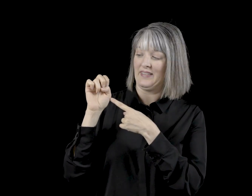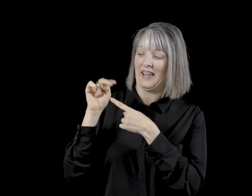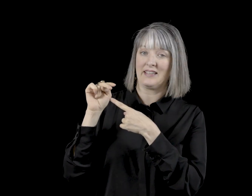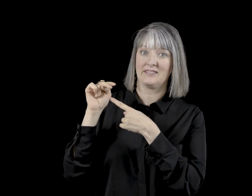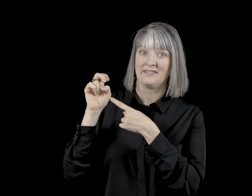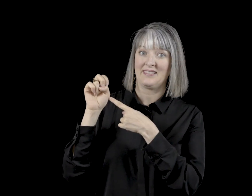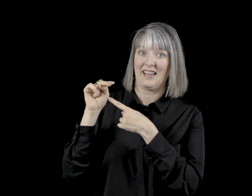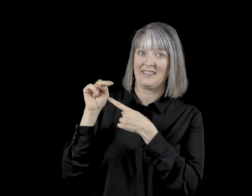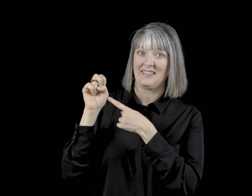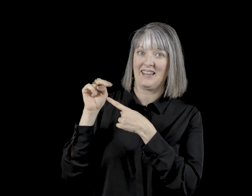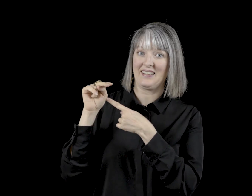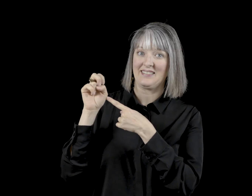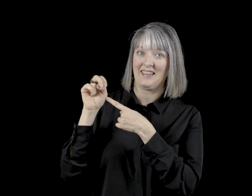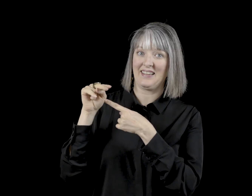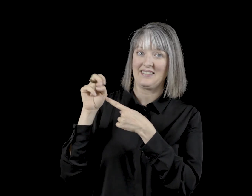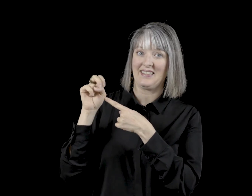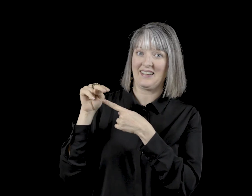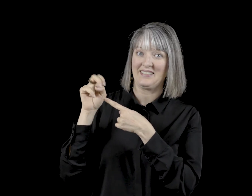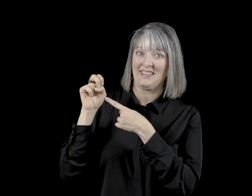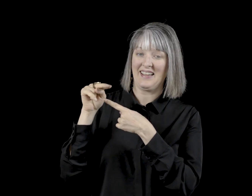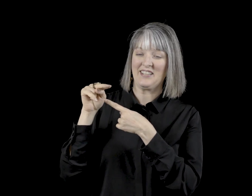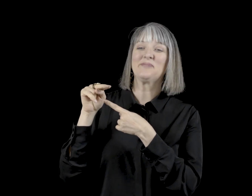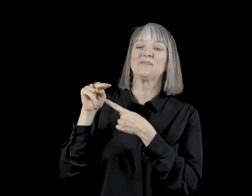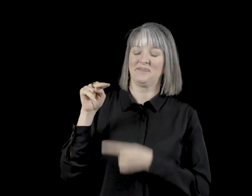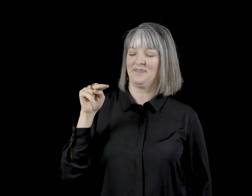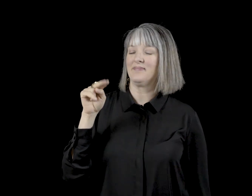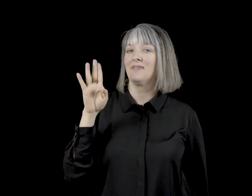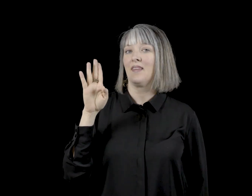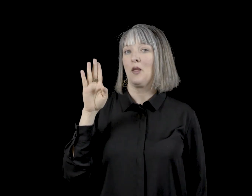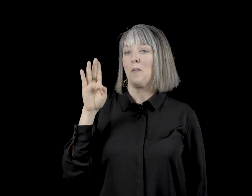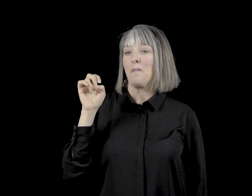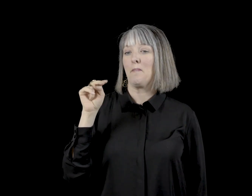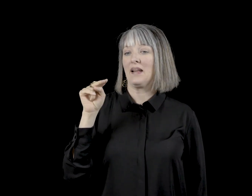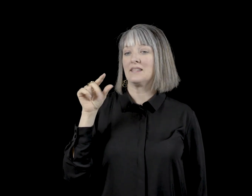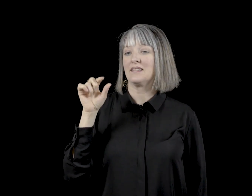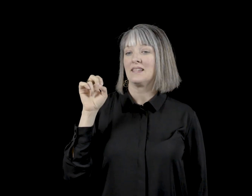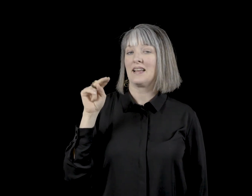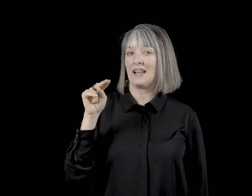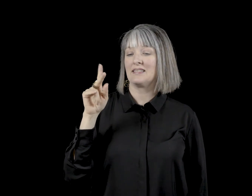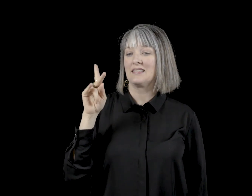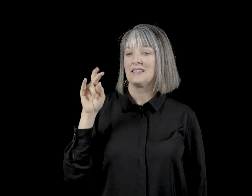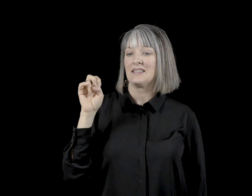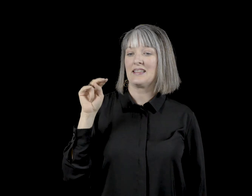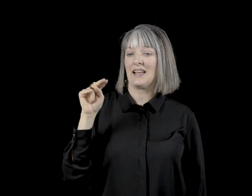EN ENENENENEN BEN GEN KEN